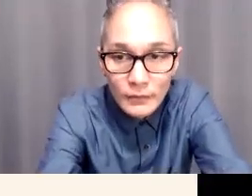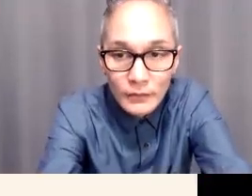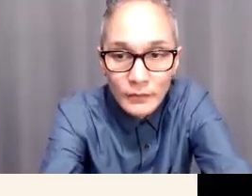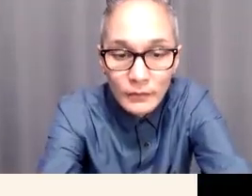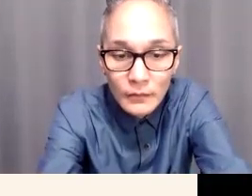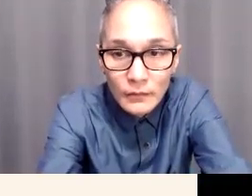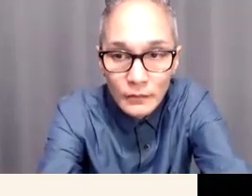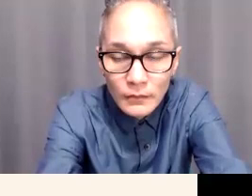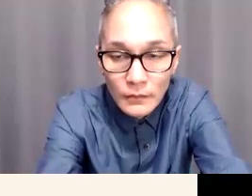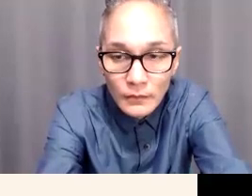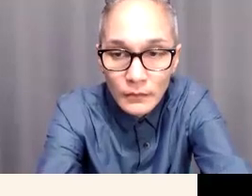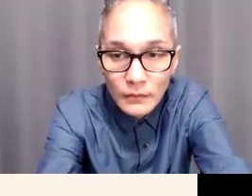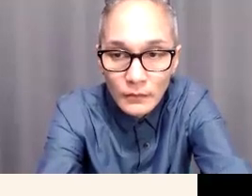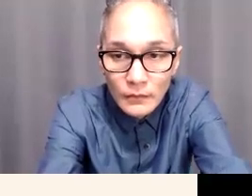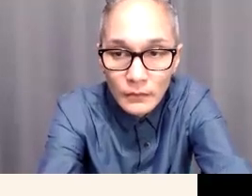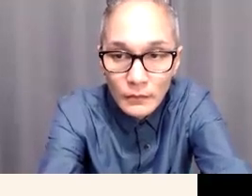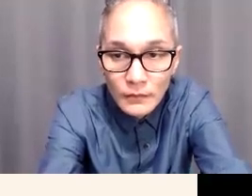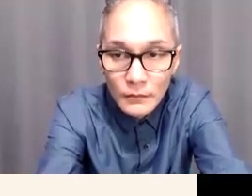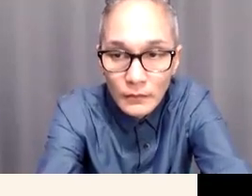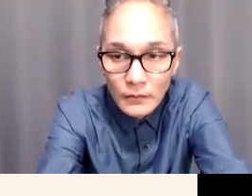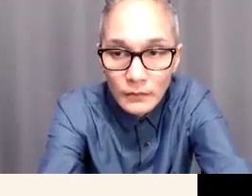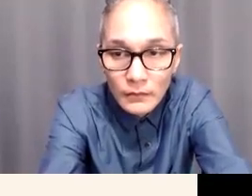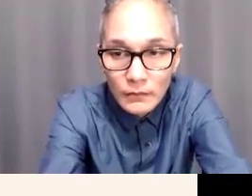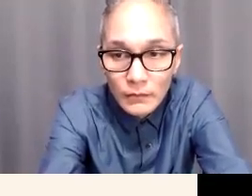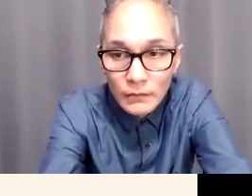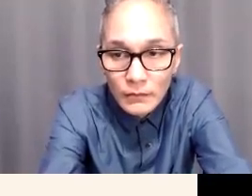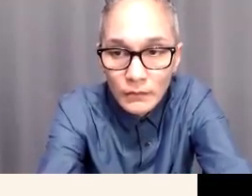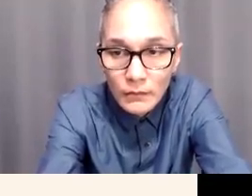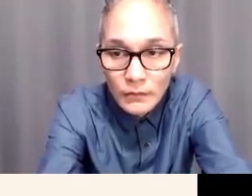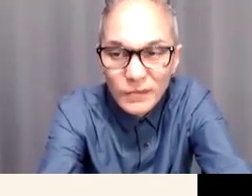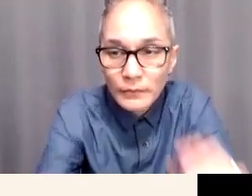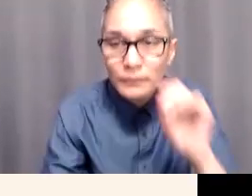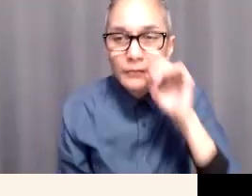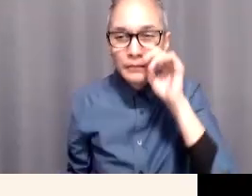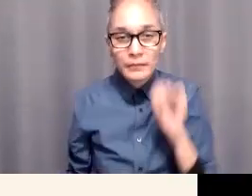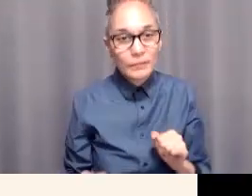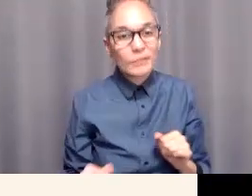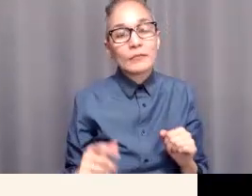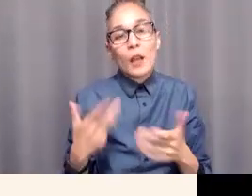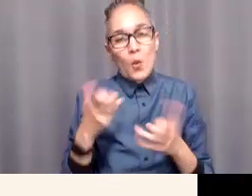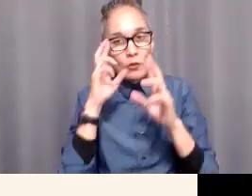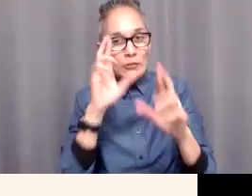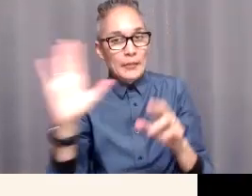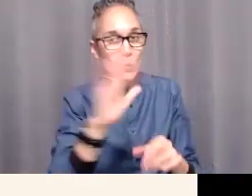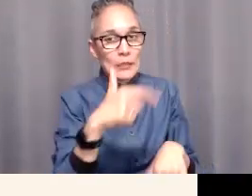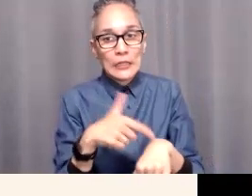just a couple things so that in respect to everyone's time as well too,